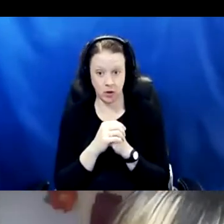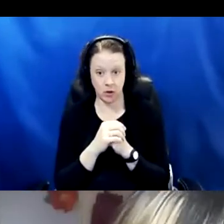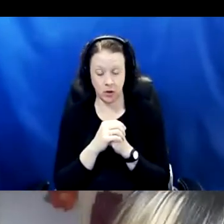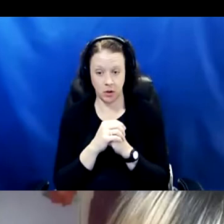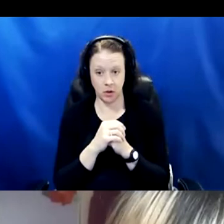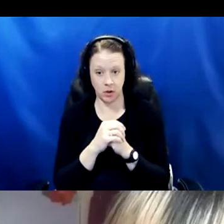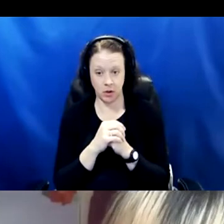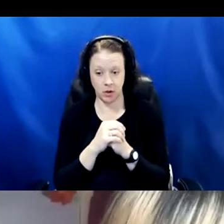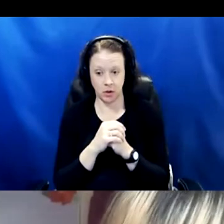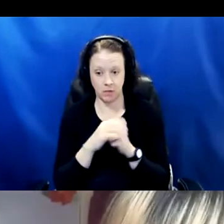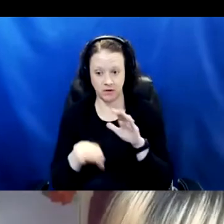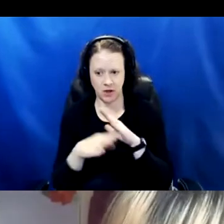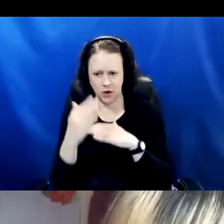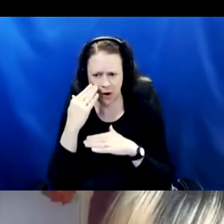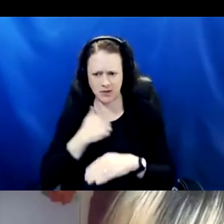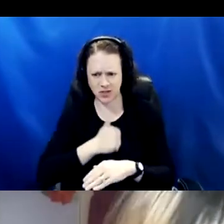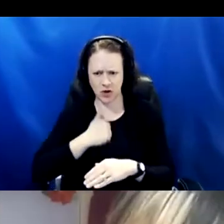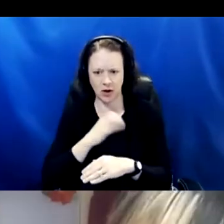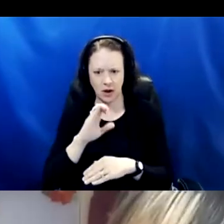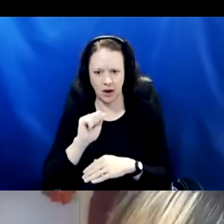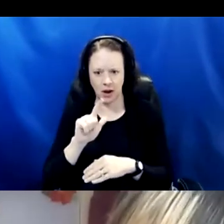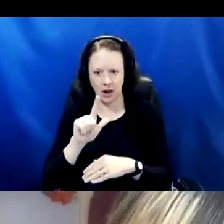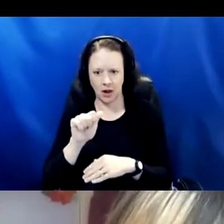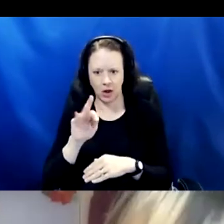you know what, I'm sorry, Claudia, I meant to tell you to go to the next slide.